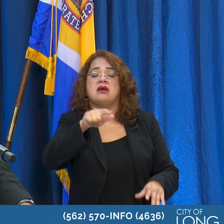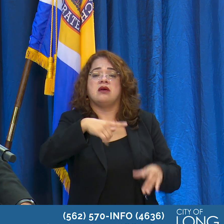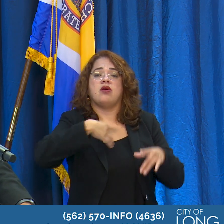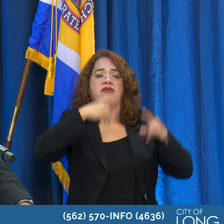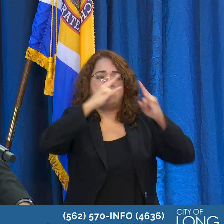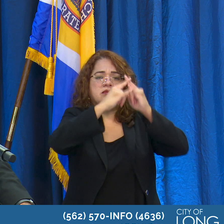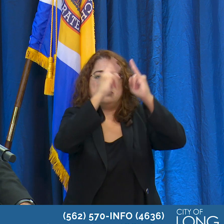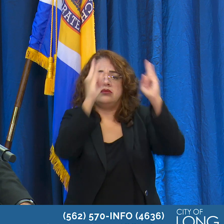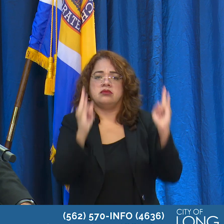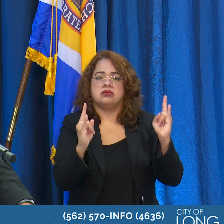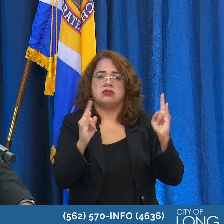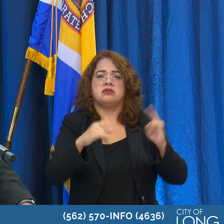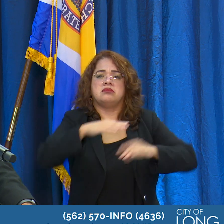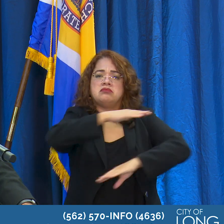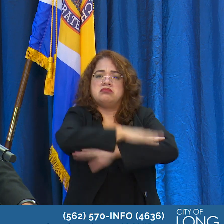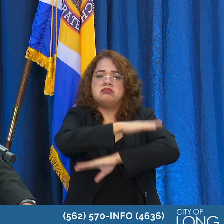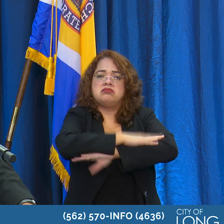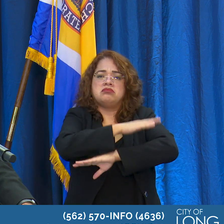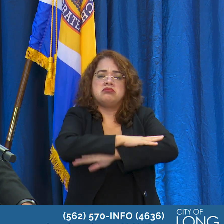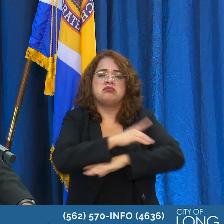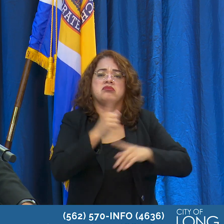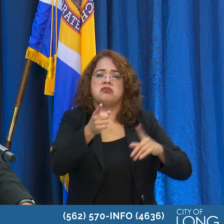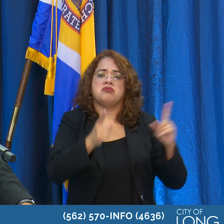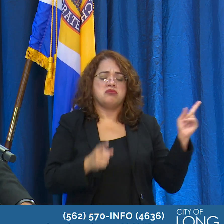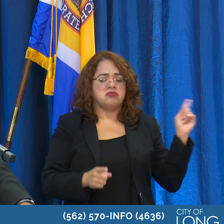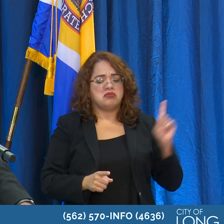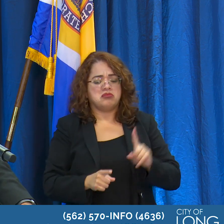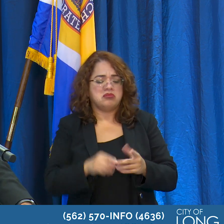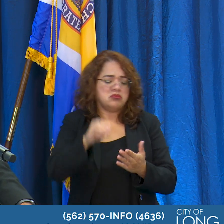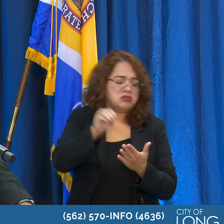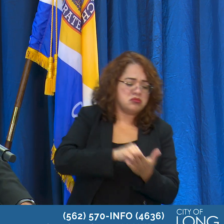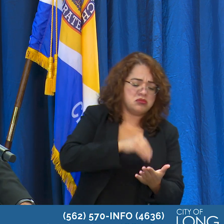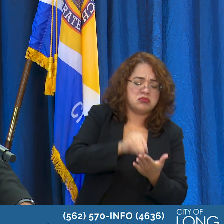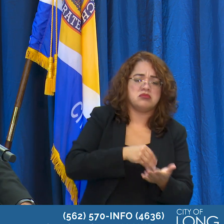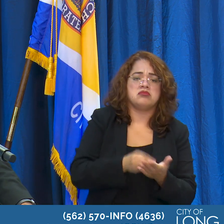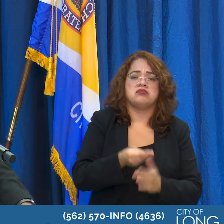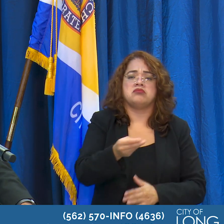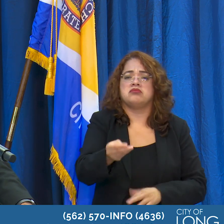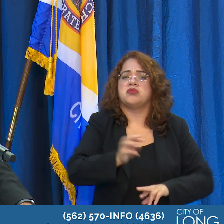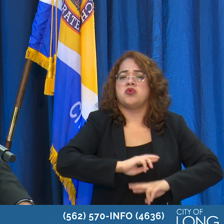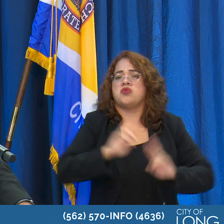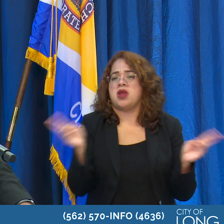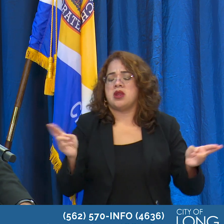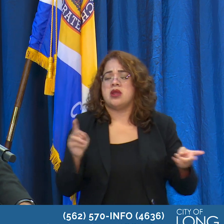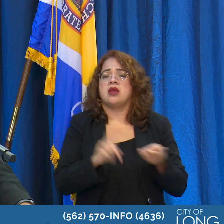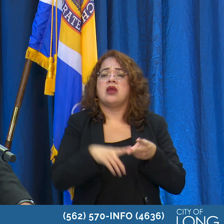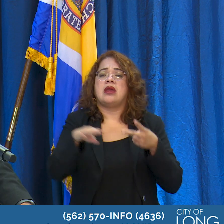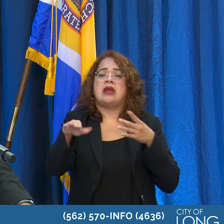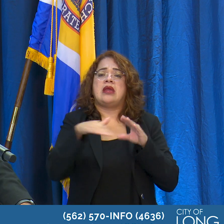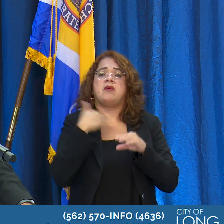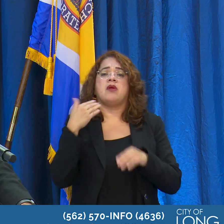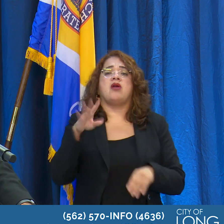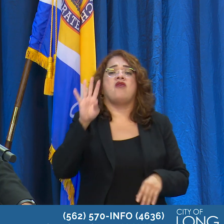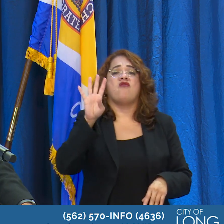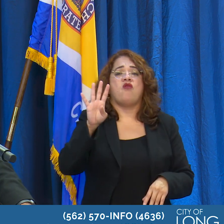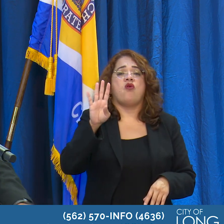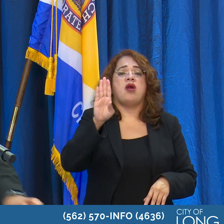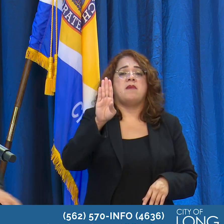There's no appointment is even necessary or email us if you'd like at the number four which is 4BIZ@longbeach.gov.